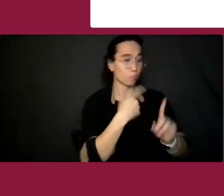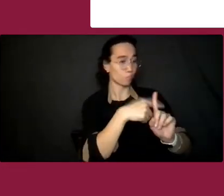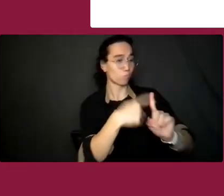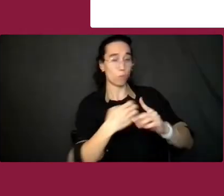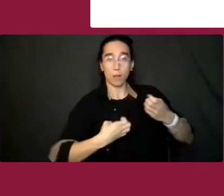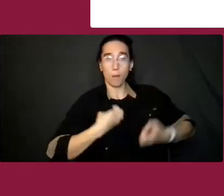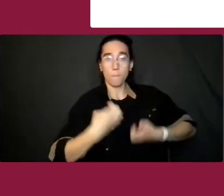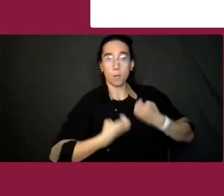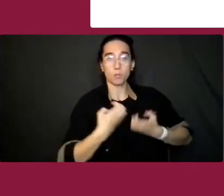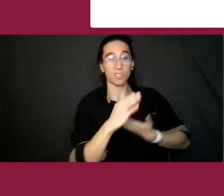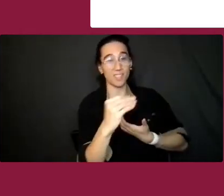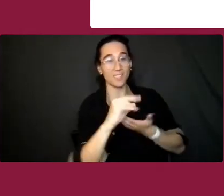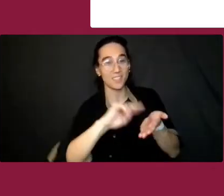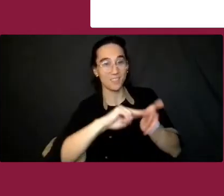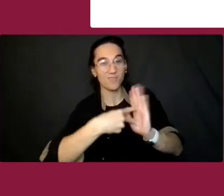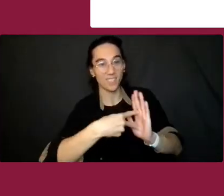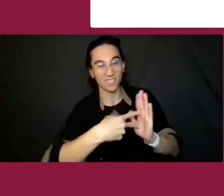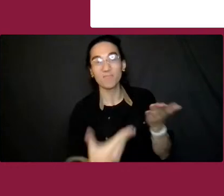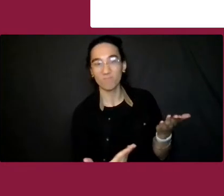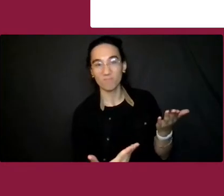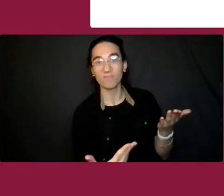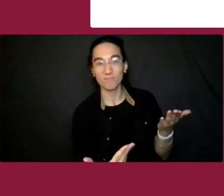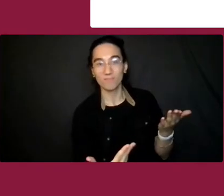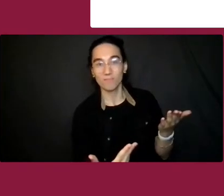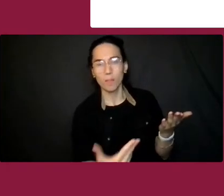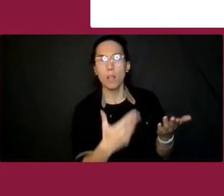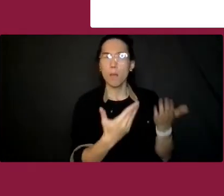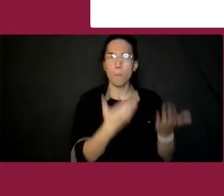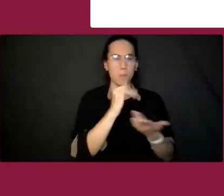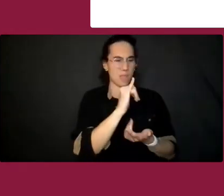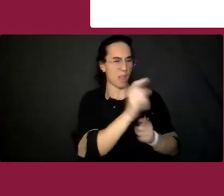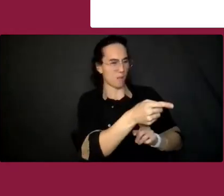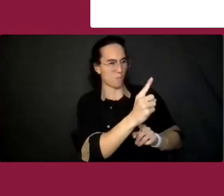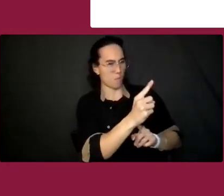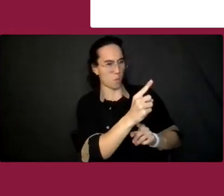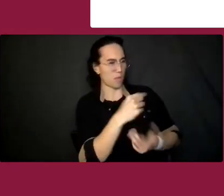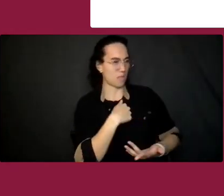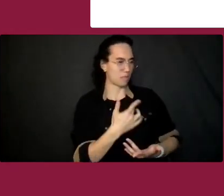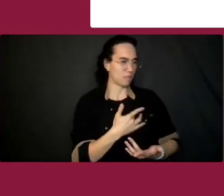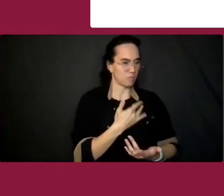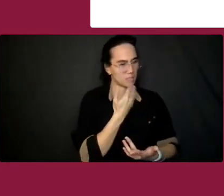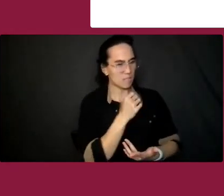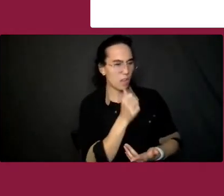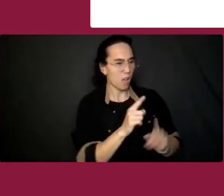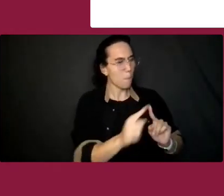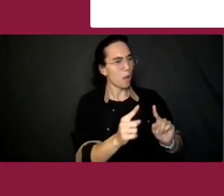It is not about feeling good at the moment but about feeling fulfilled and at peace over time.